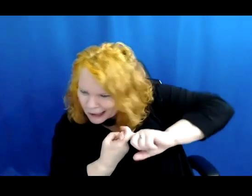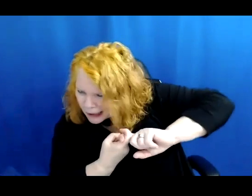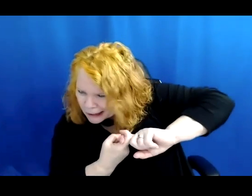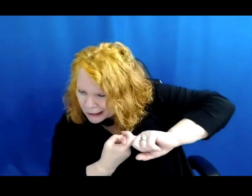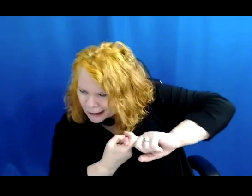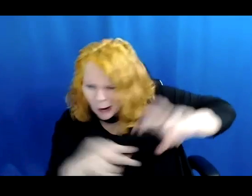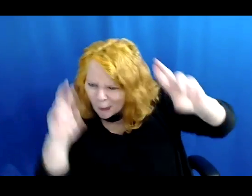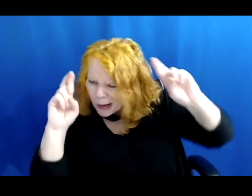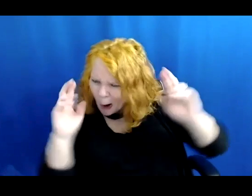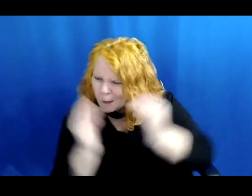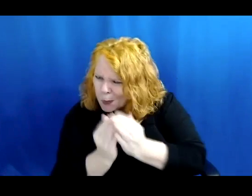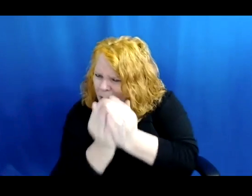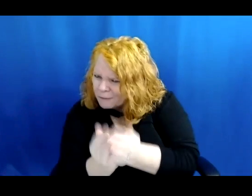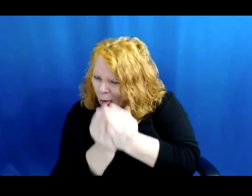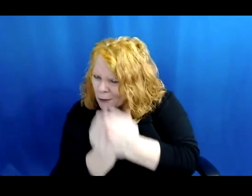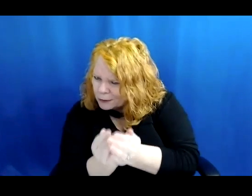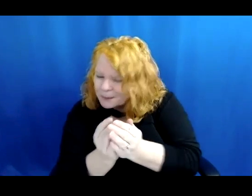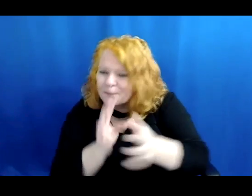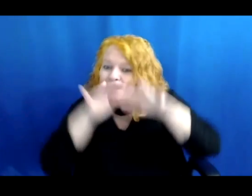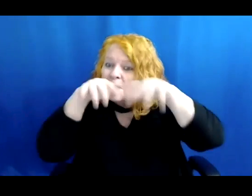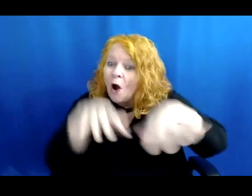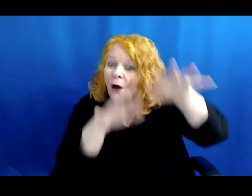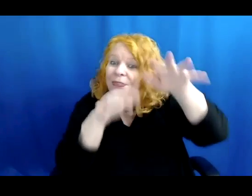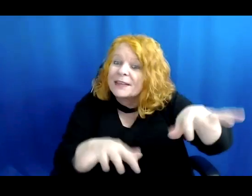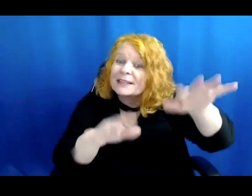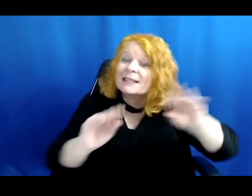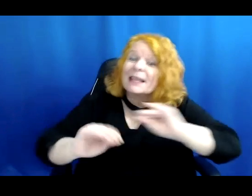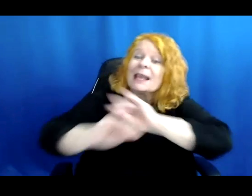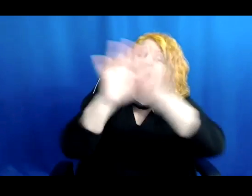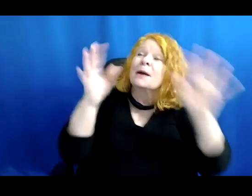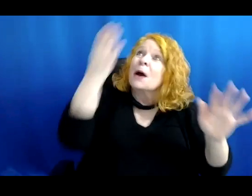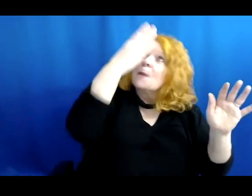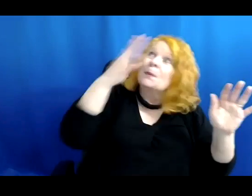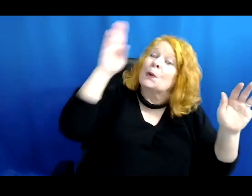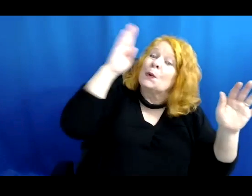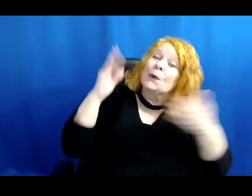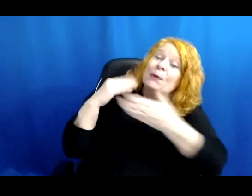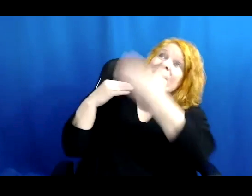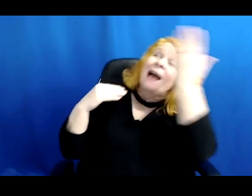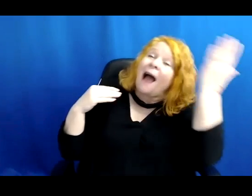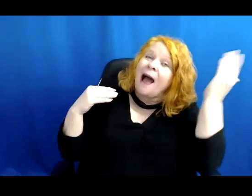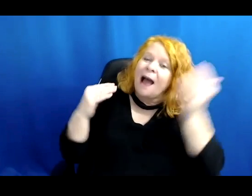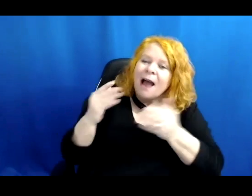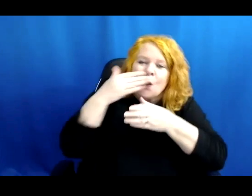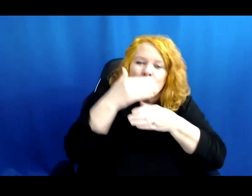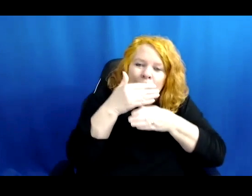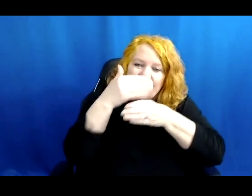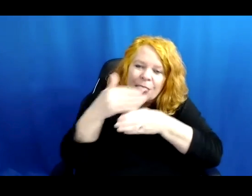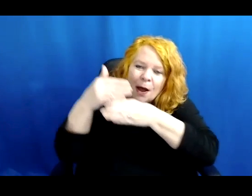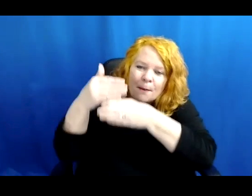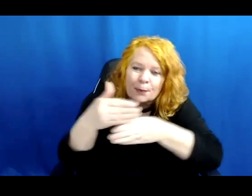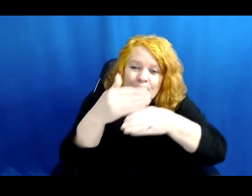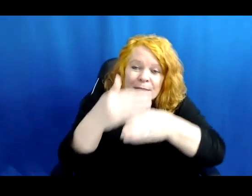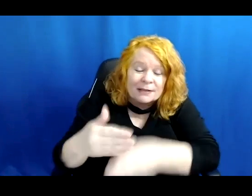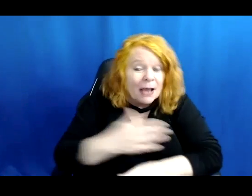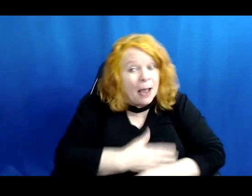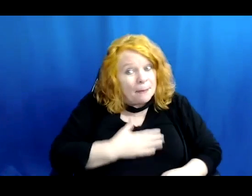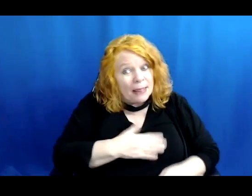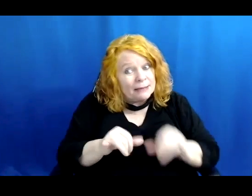On the open seas under the bright blue sky, sailing with the breeze, just please stay